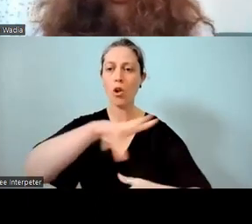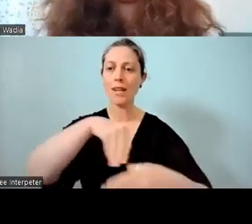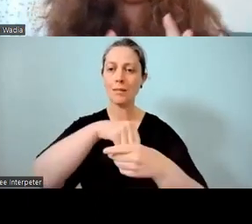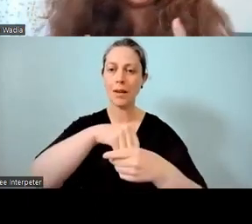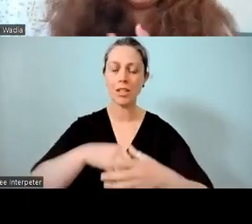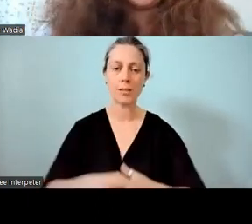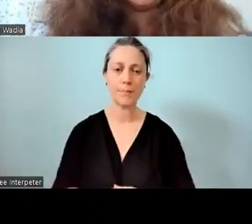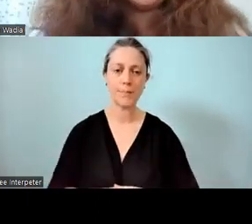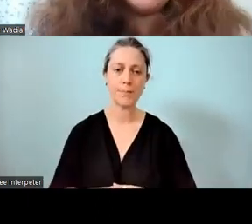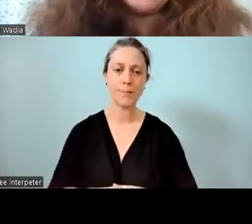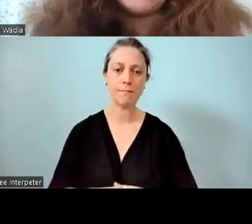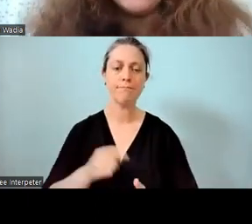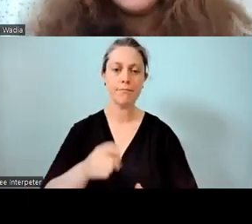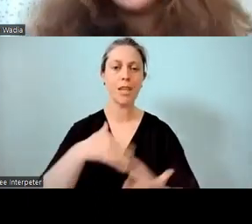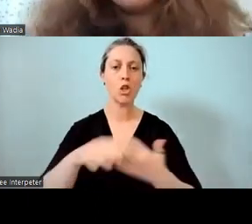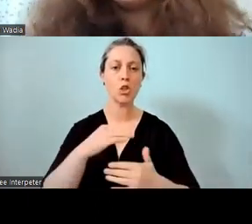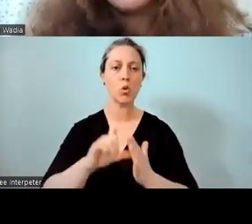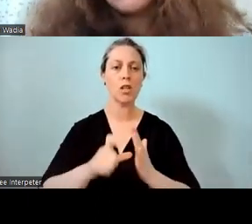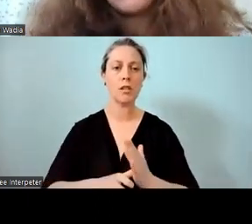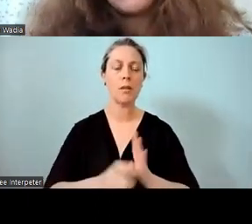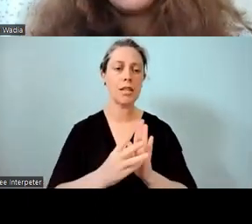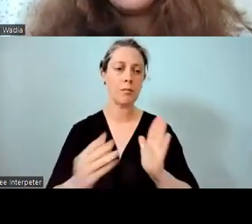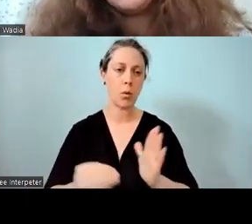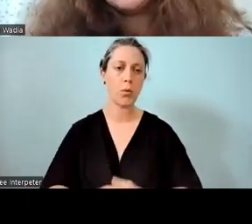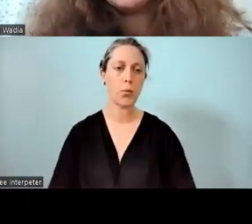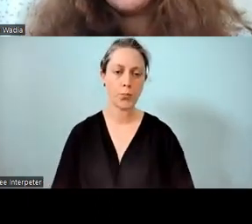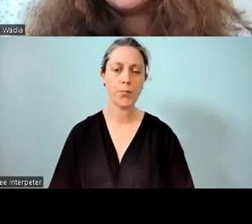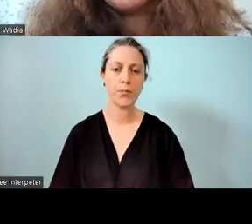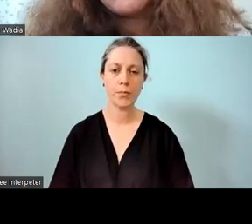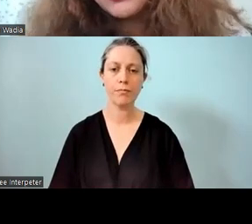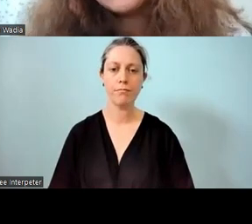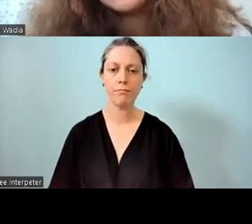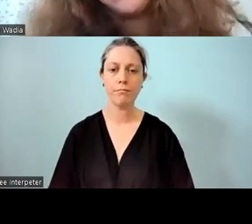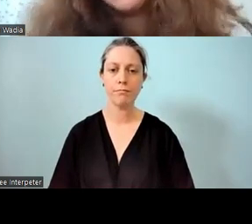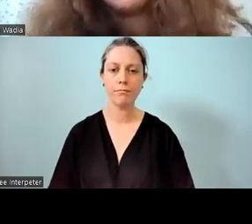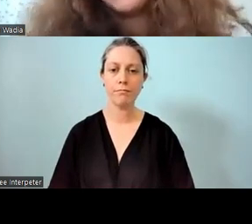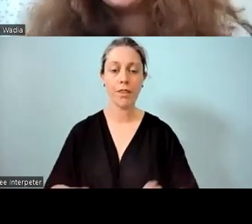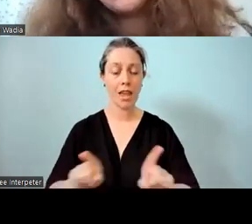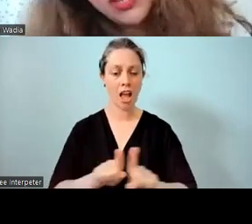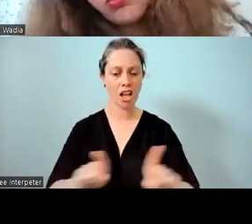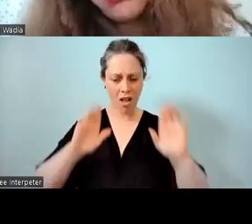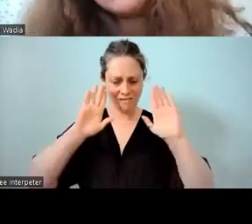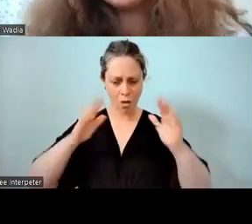So that's the social model of disability. And EGL subscribes to Mana, self-determination and voice.